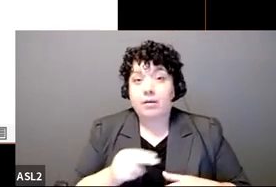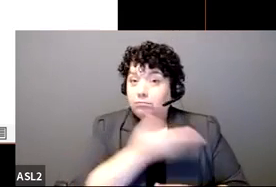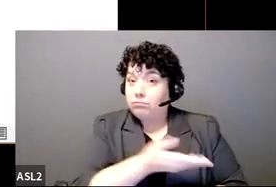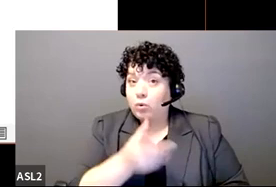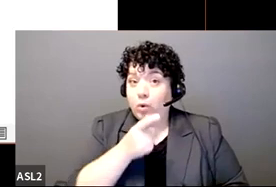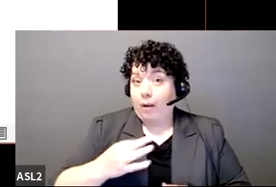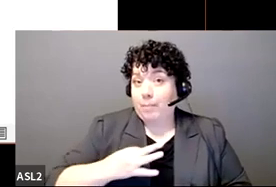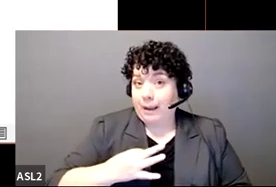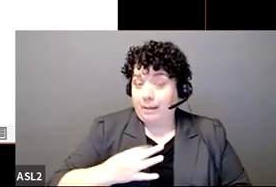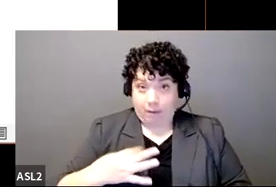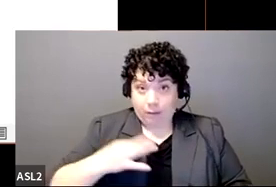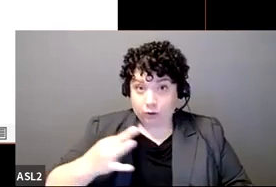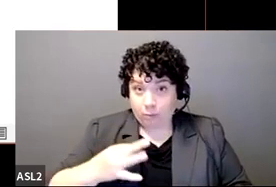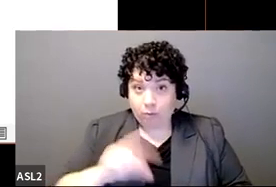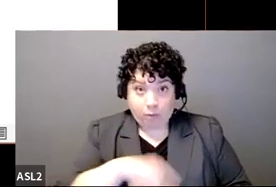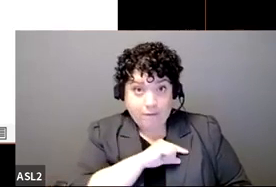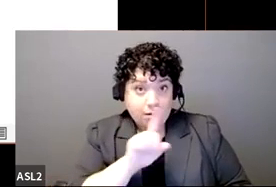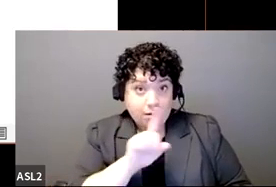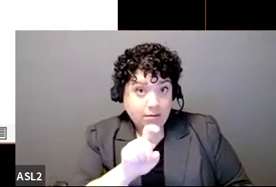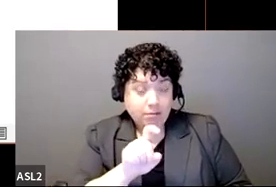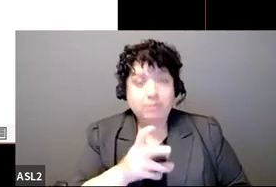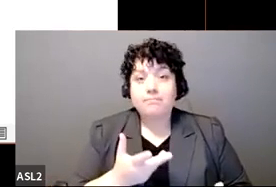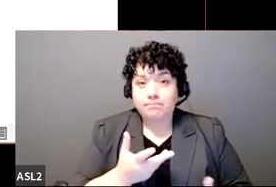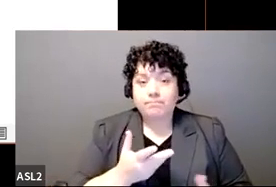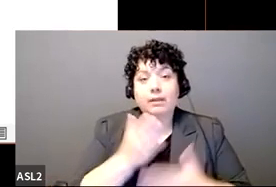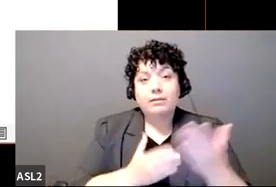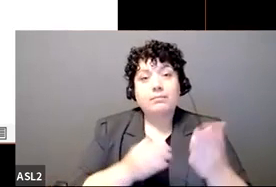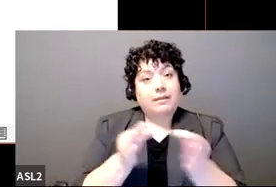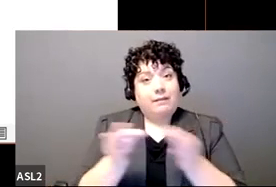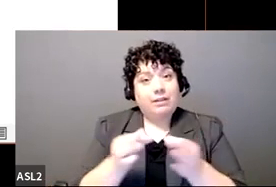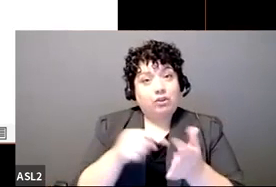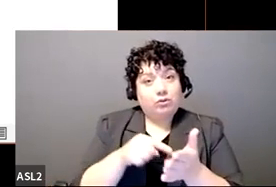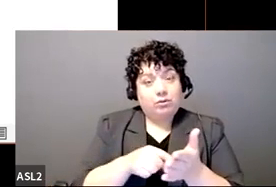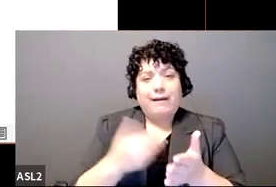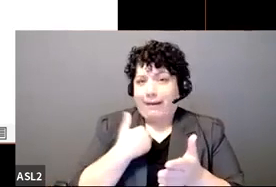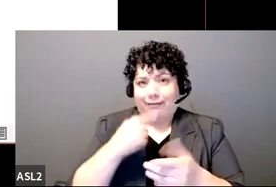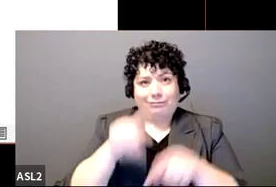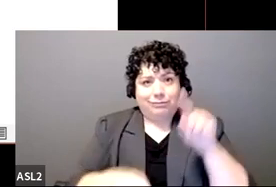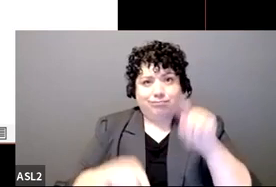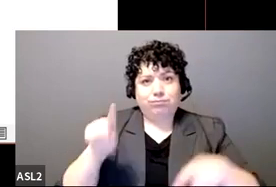some challenges are that the definitions differ in terms of how long an impairment